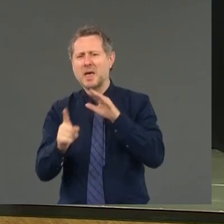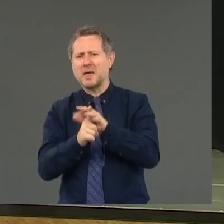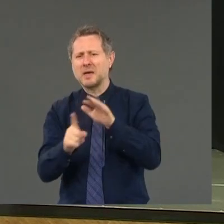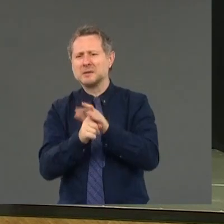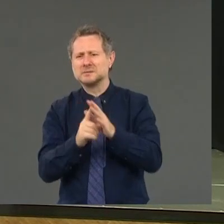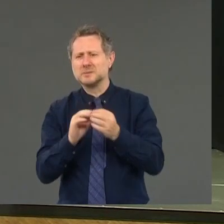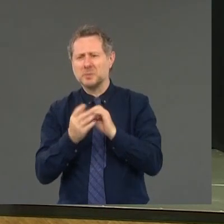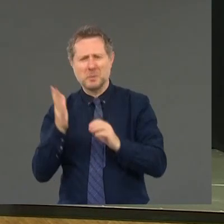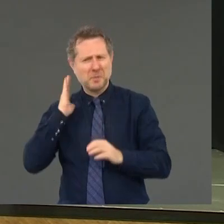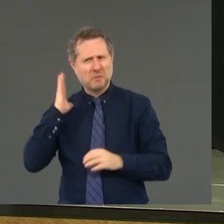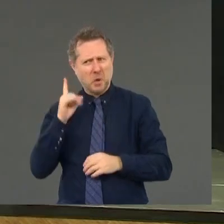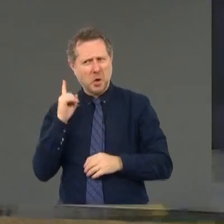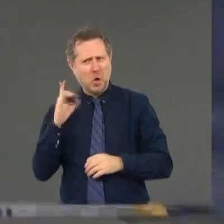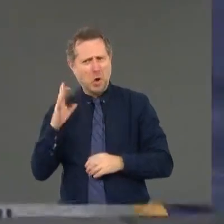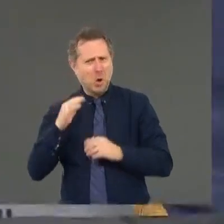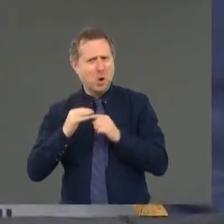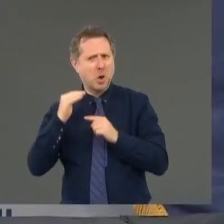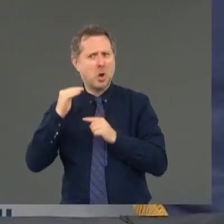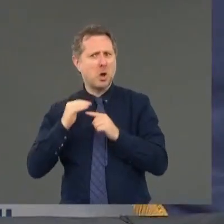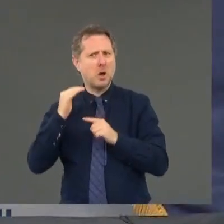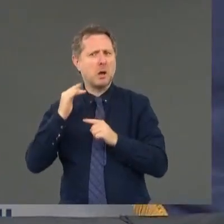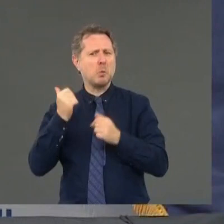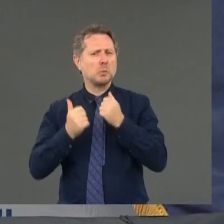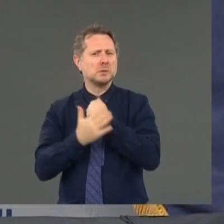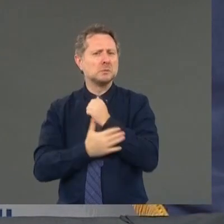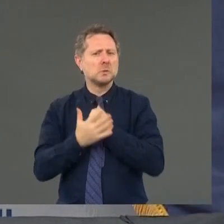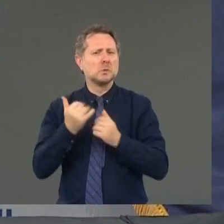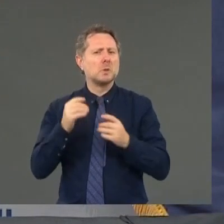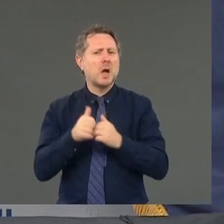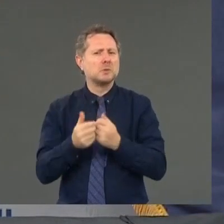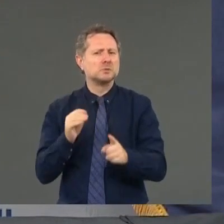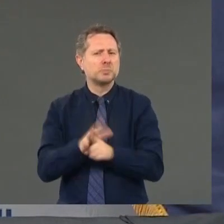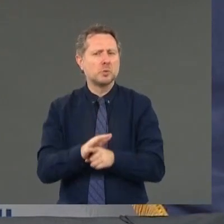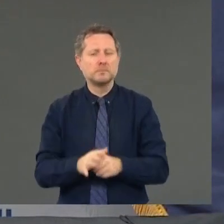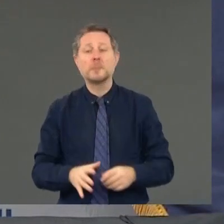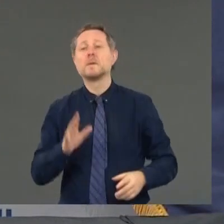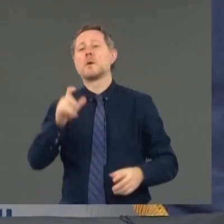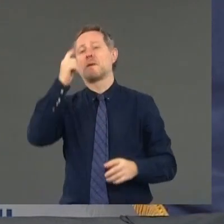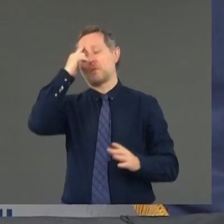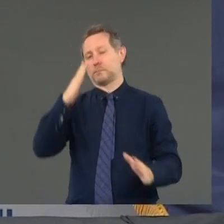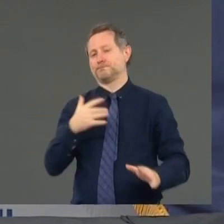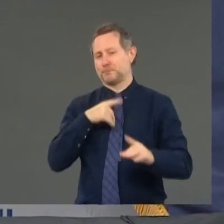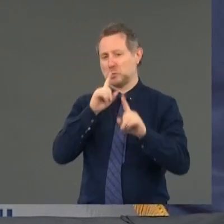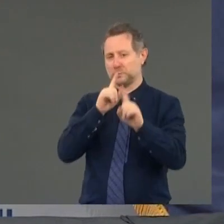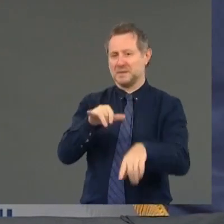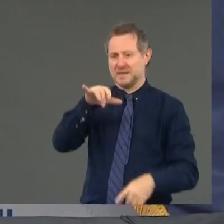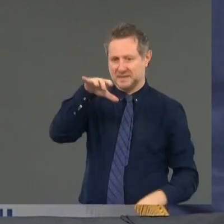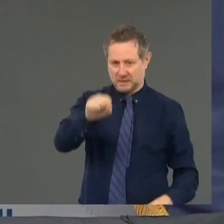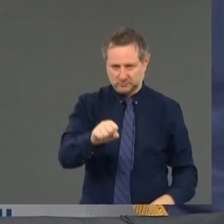CHILD MULTI-INFLAMMATORY SYNDROME, HOW MANY CASES ARE IN THE STATE, DO YOU HAVE IT BROKEN